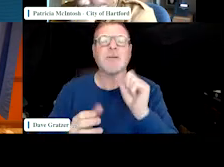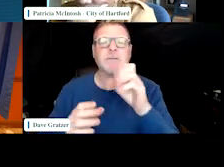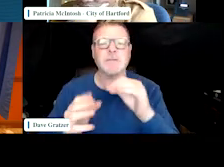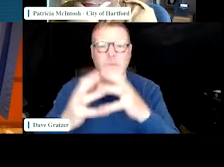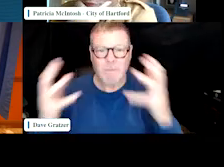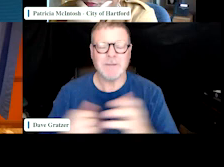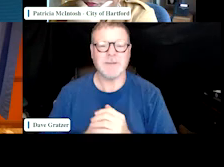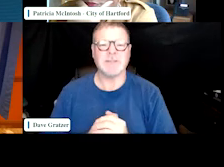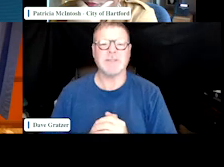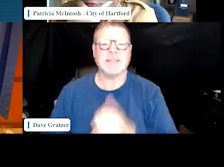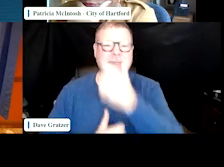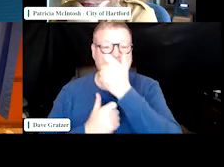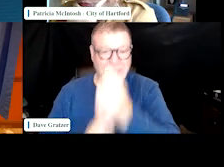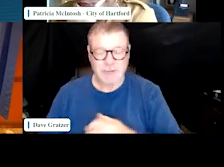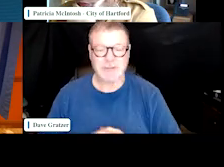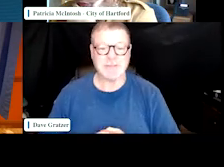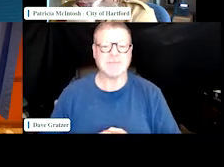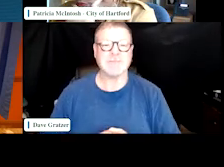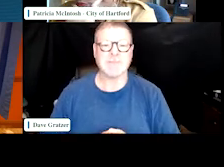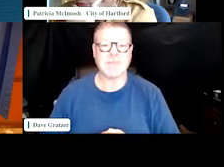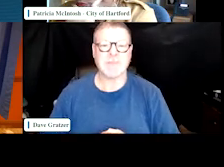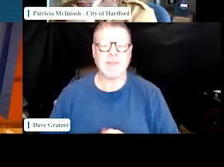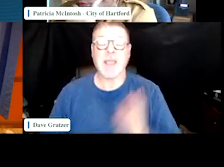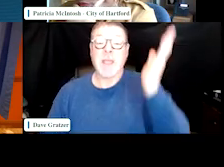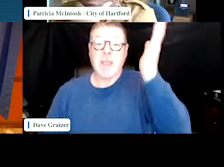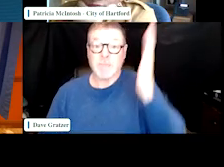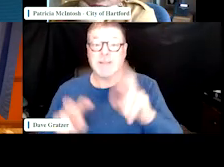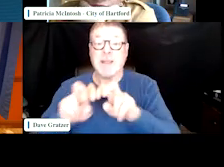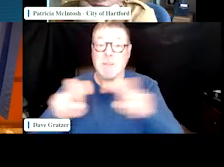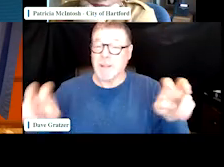and interested audience. Presenters, panelists, you did an amazing job,